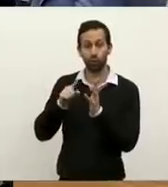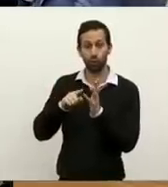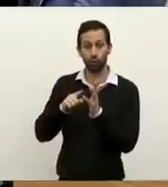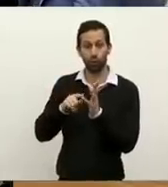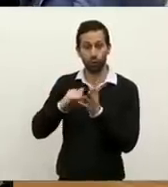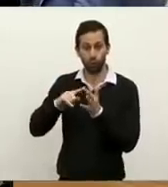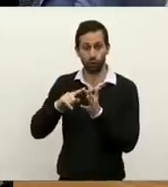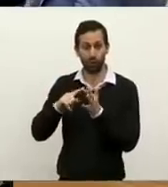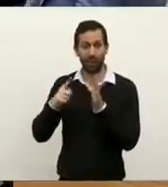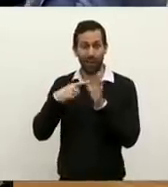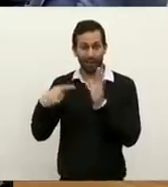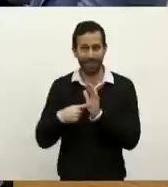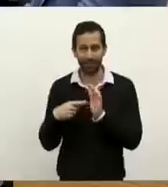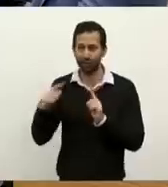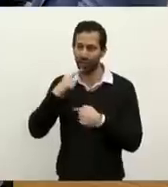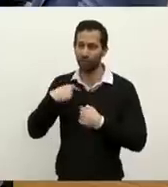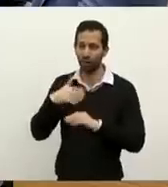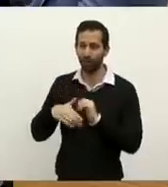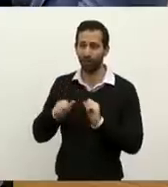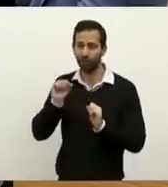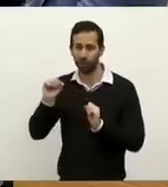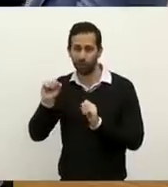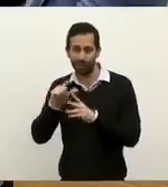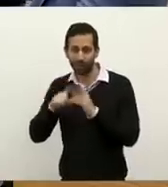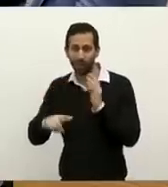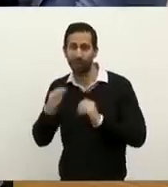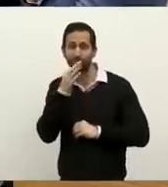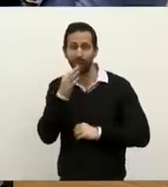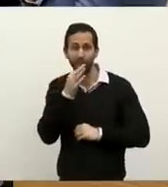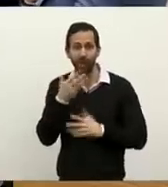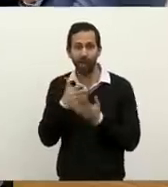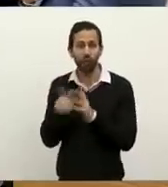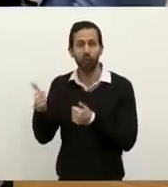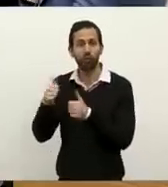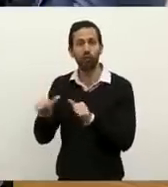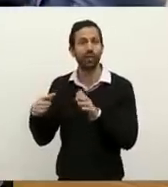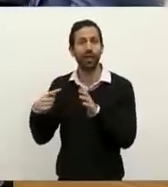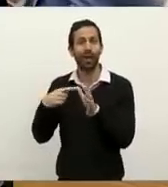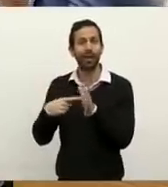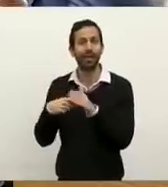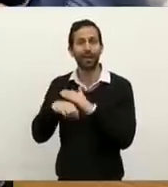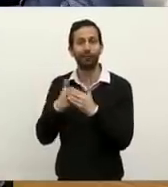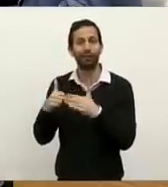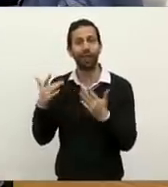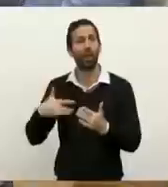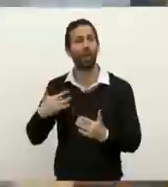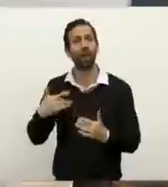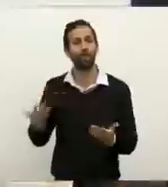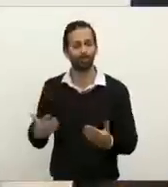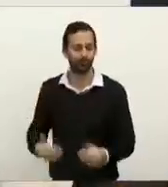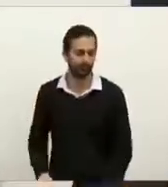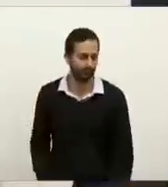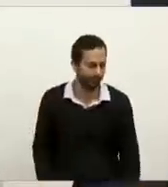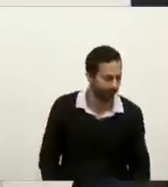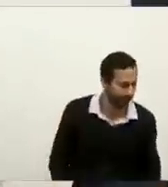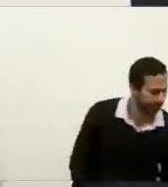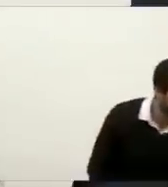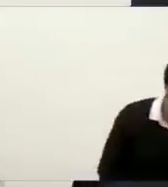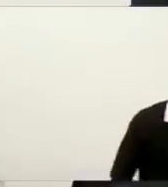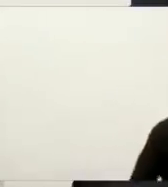can you tell us a little bit about your disability, and how you use AT in everyday life? Yeah sure, thanks Matt.